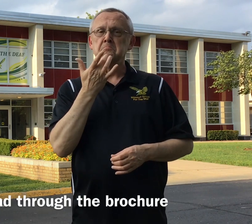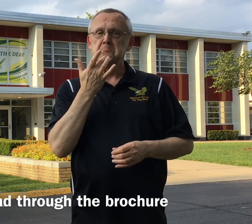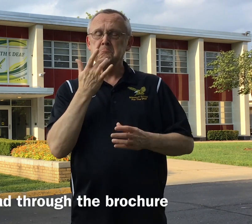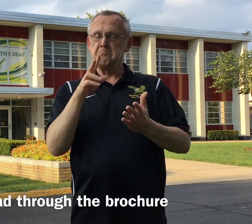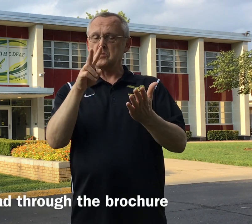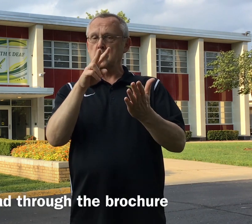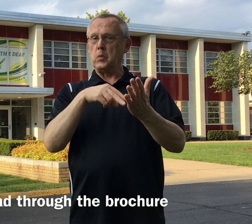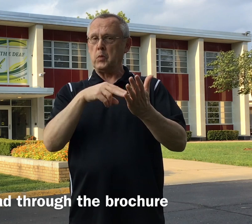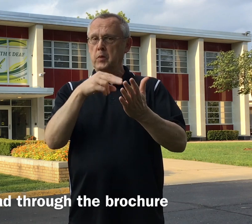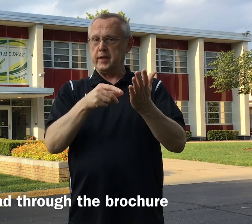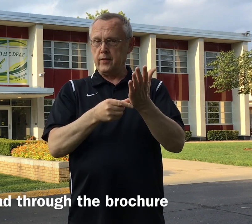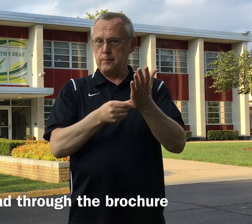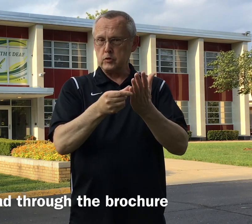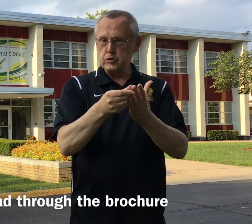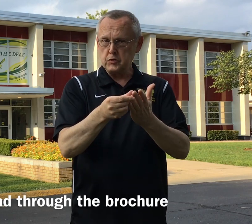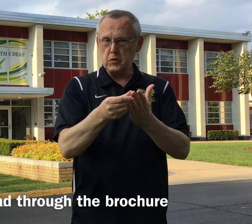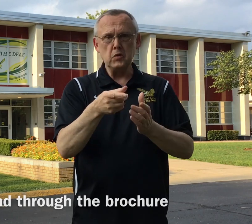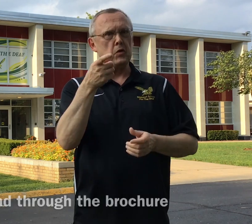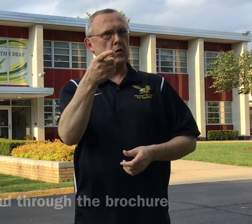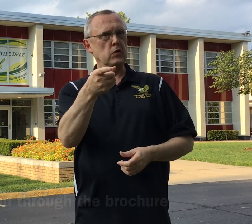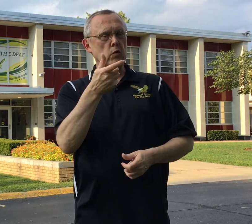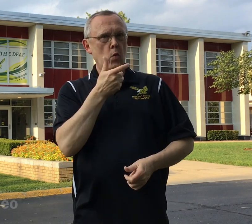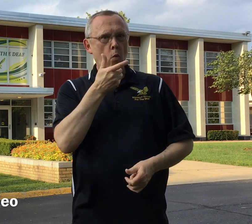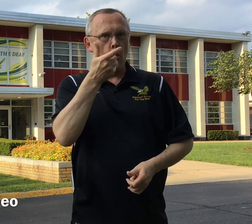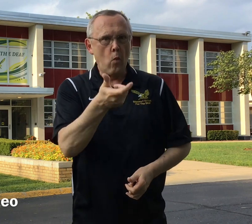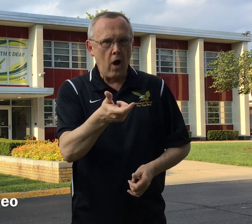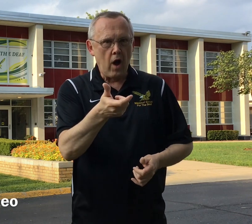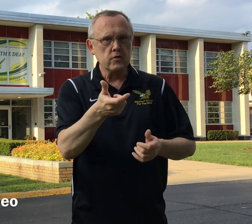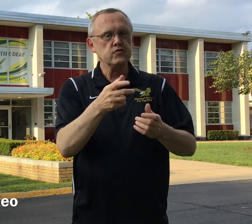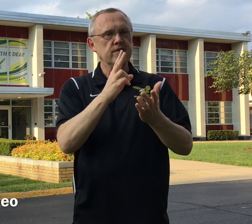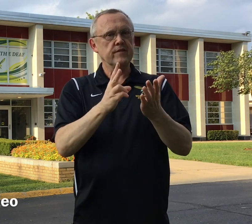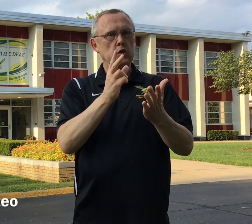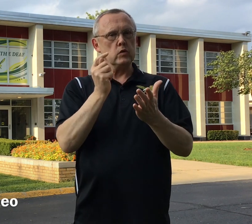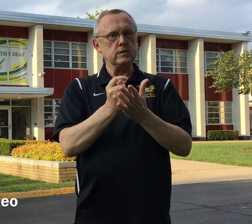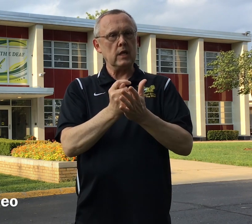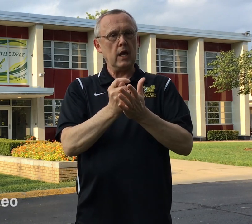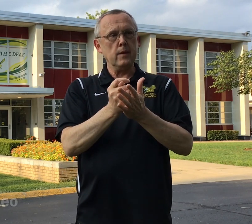Suppose you read through the brochure or watch the video and